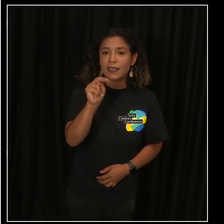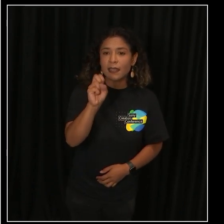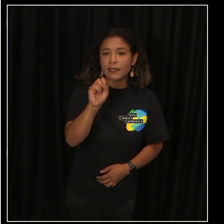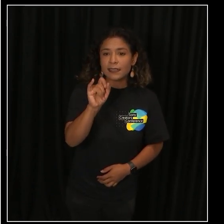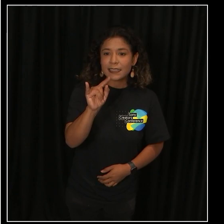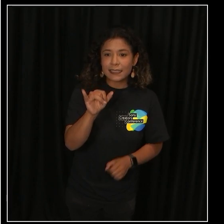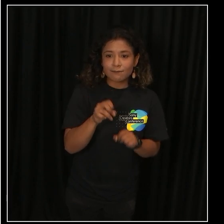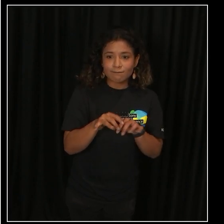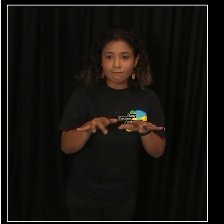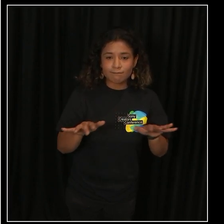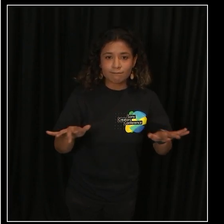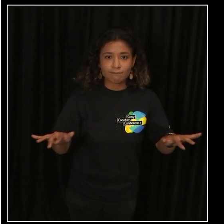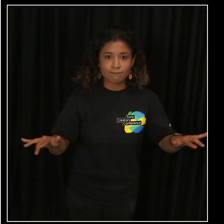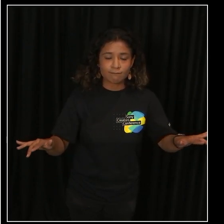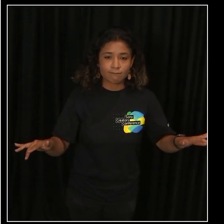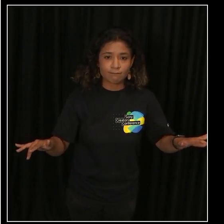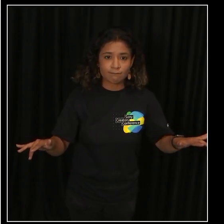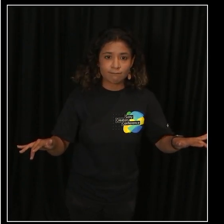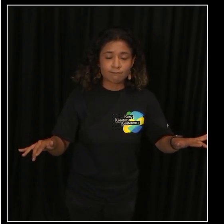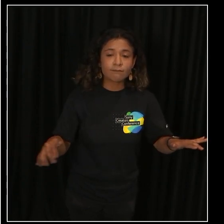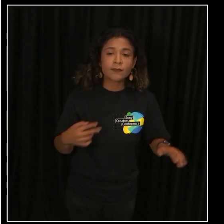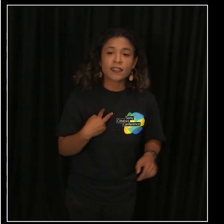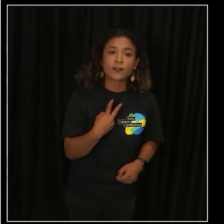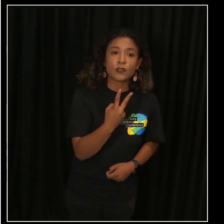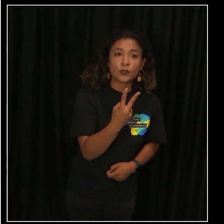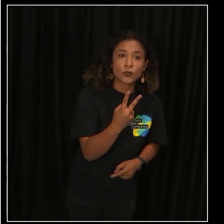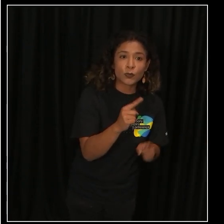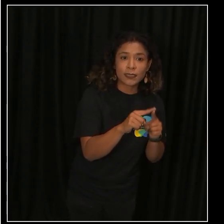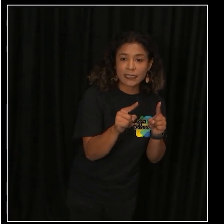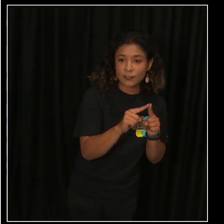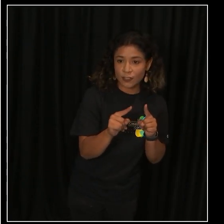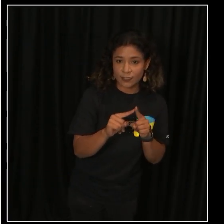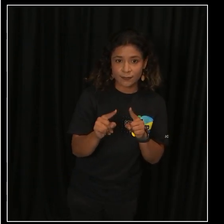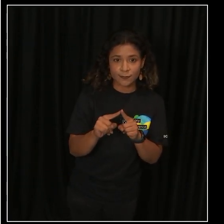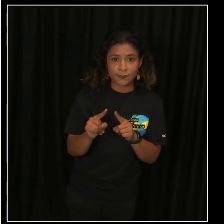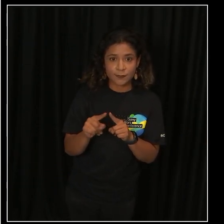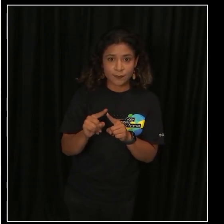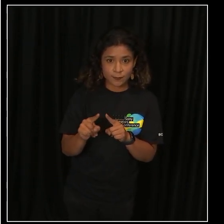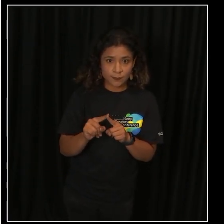These are to measurement based distribution of atmospheric molecules